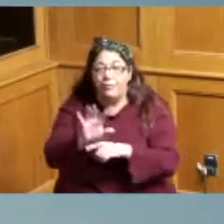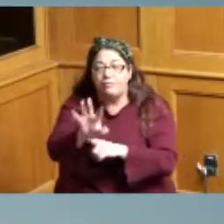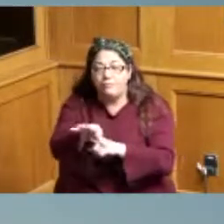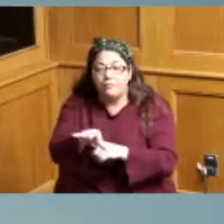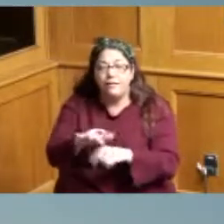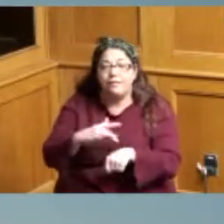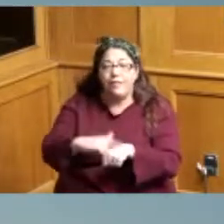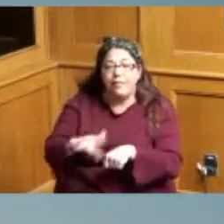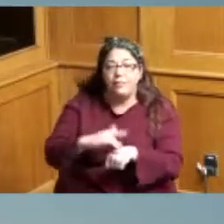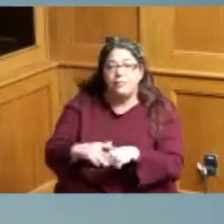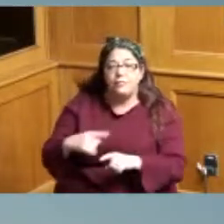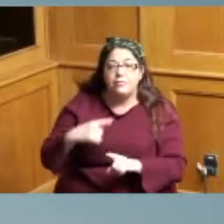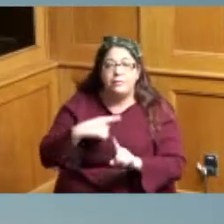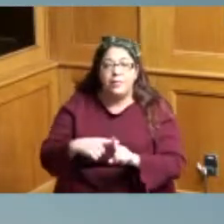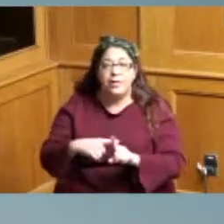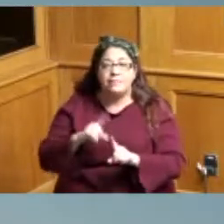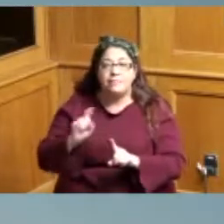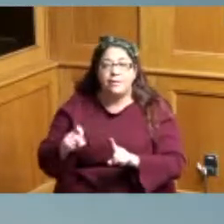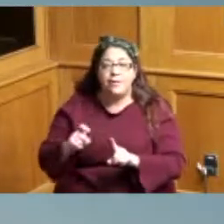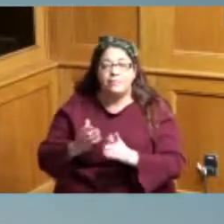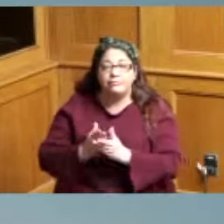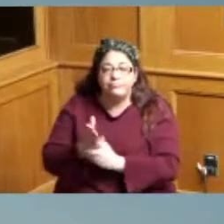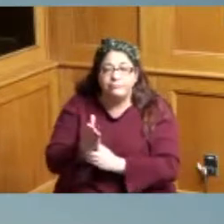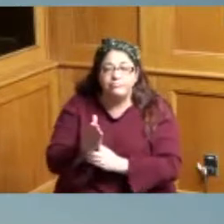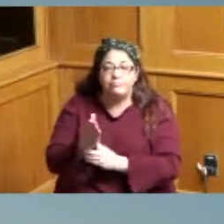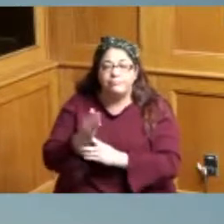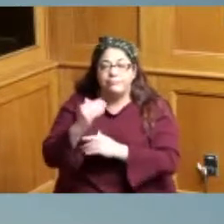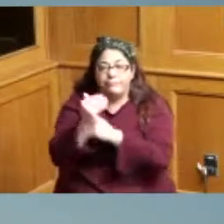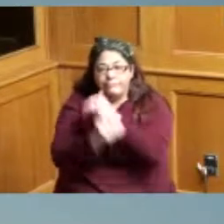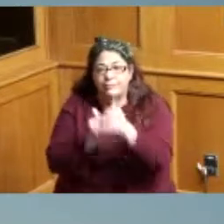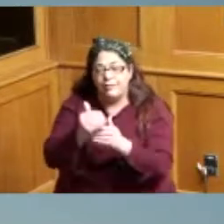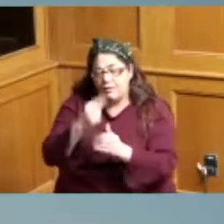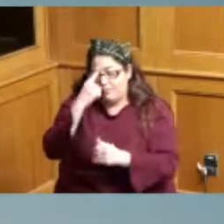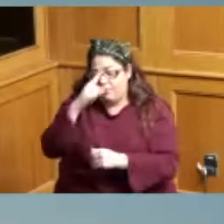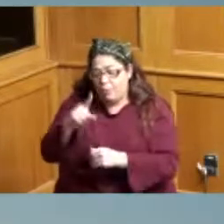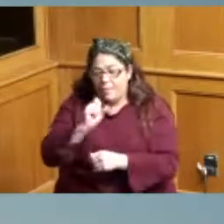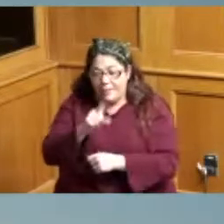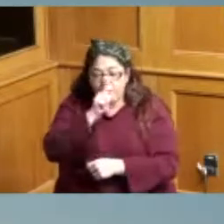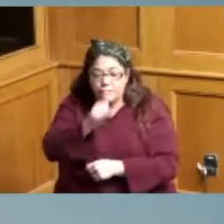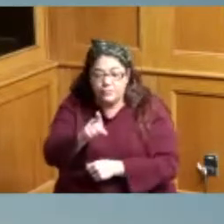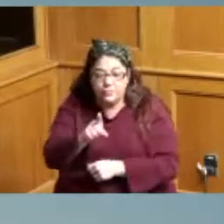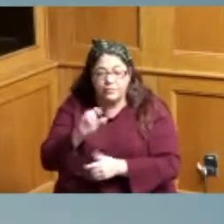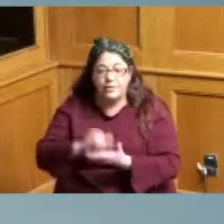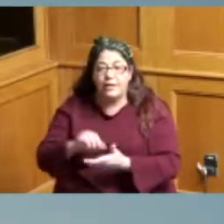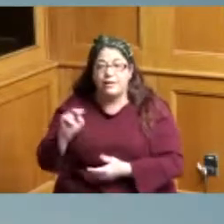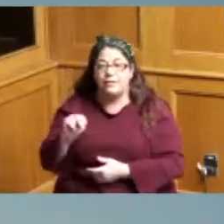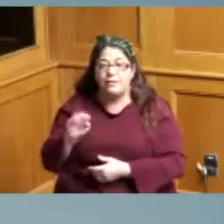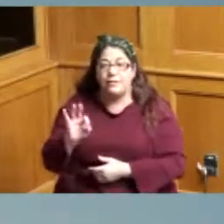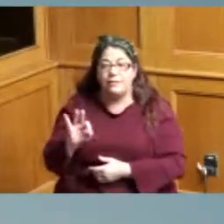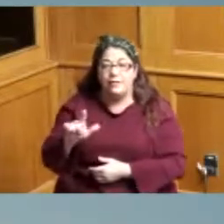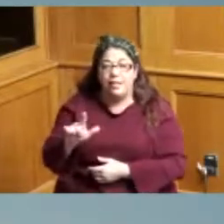we have to go there's a process we also have to go through in terms of ensuring NFL approval for the